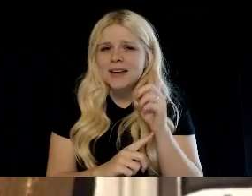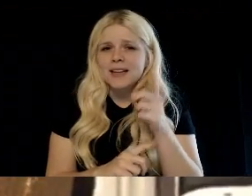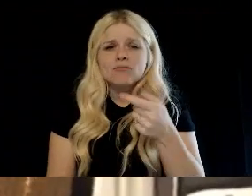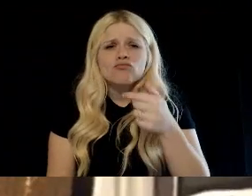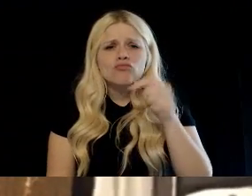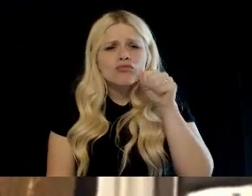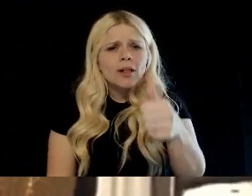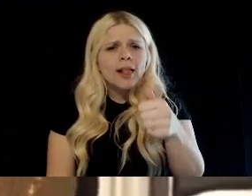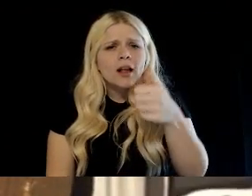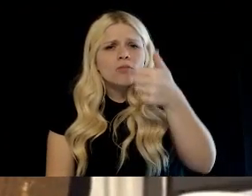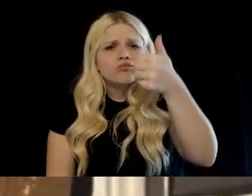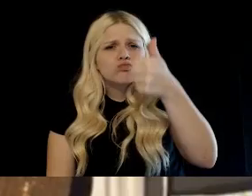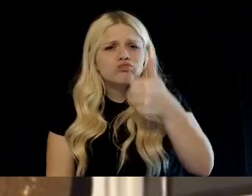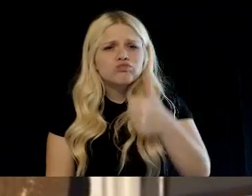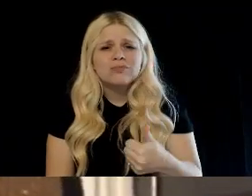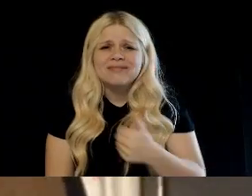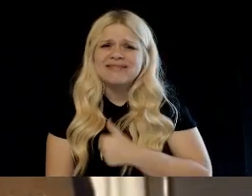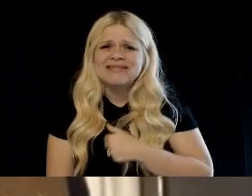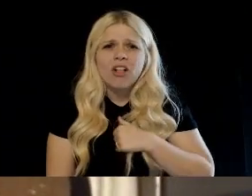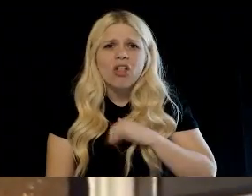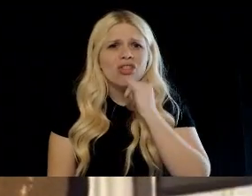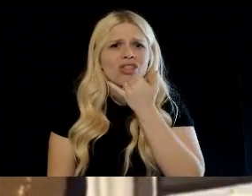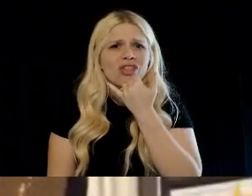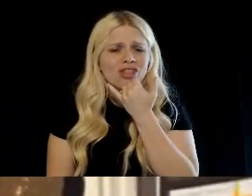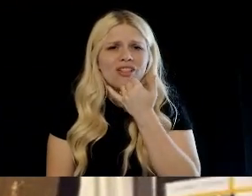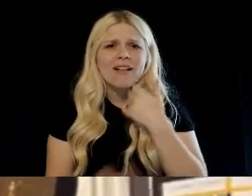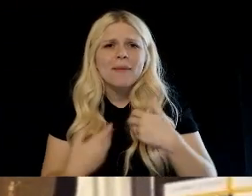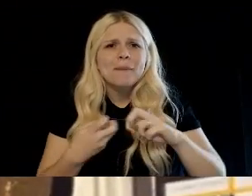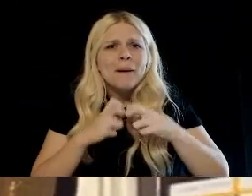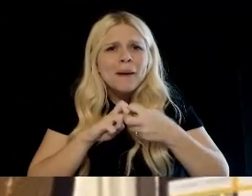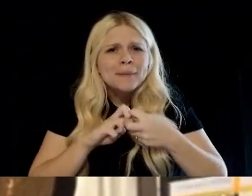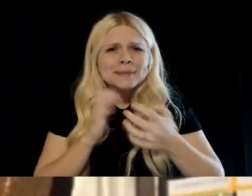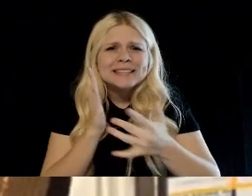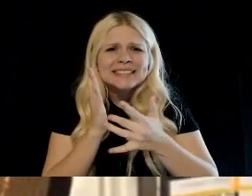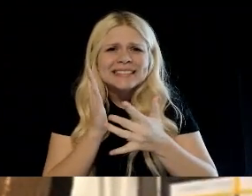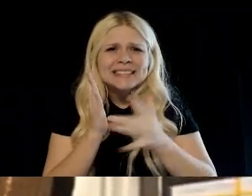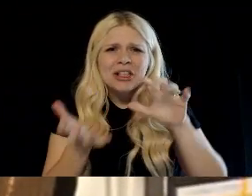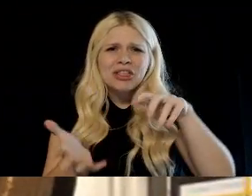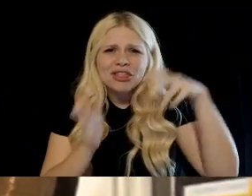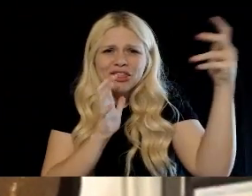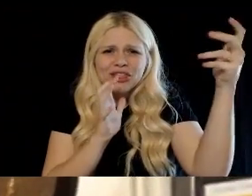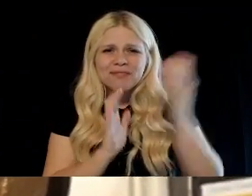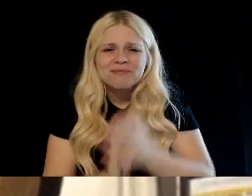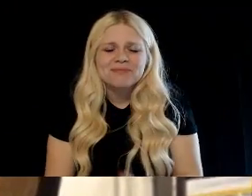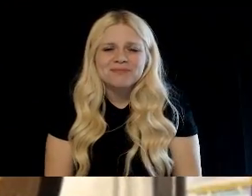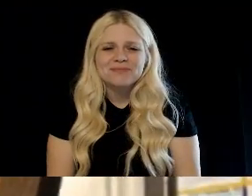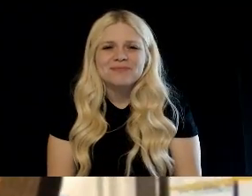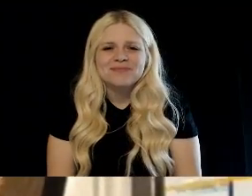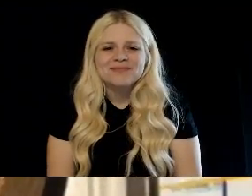sorry for that little glitch. Good, everybody's coming back! I'm so glad. My